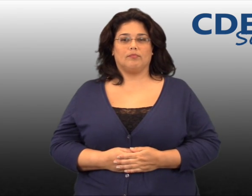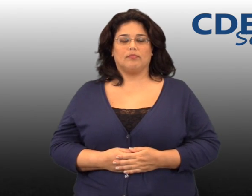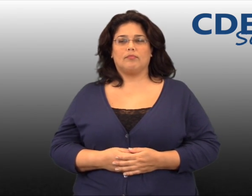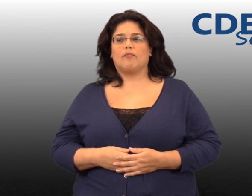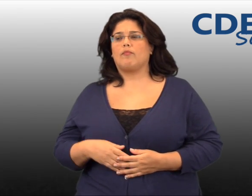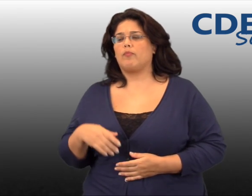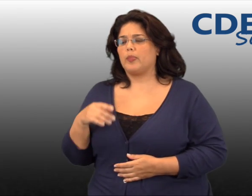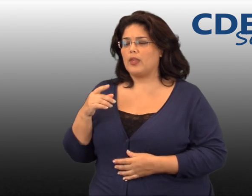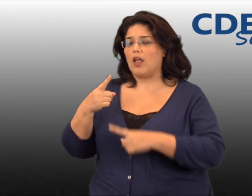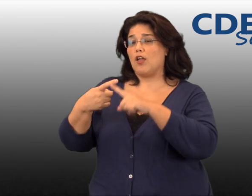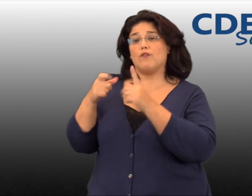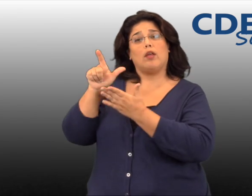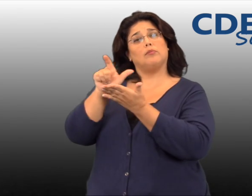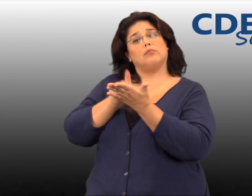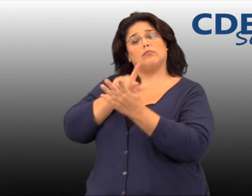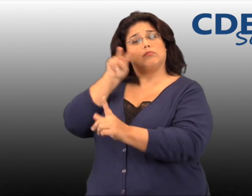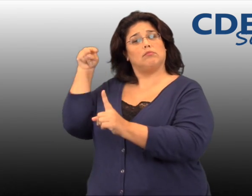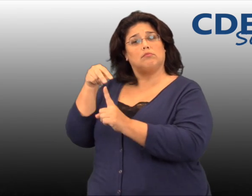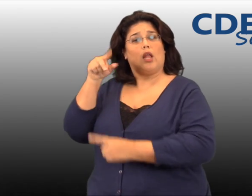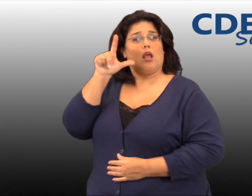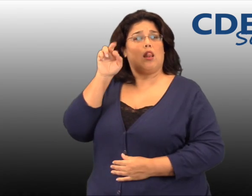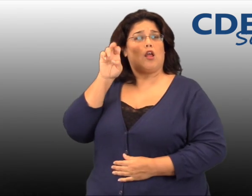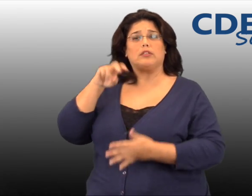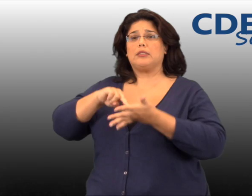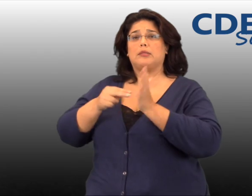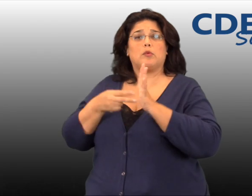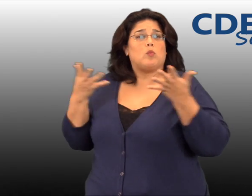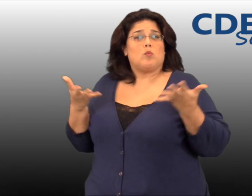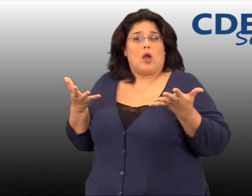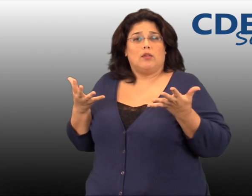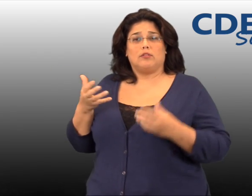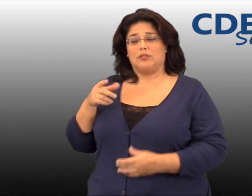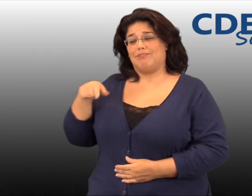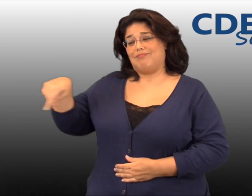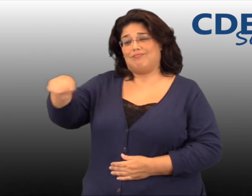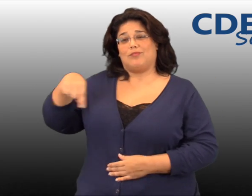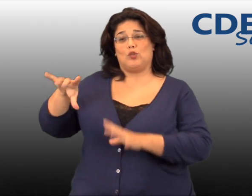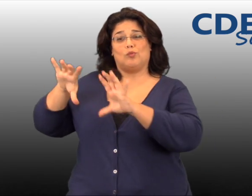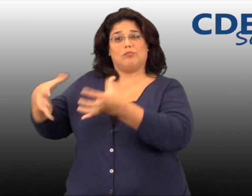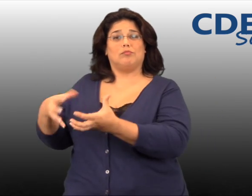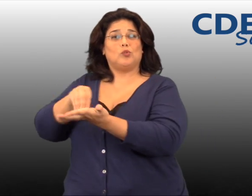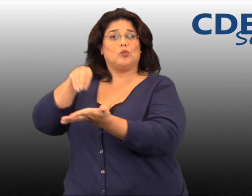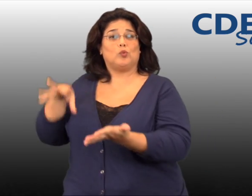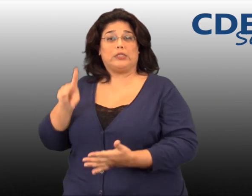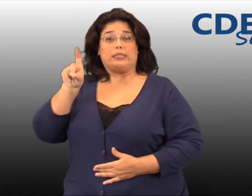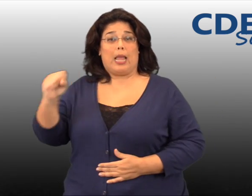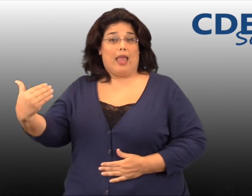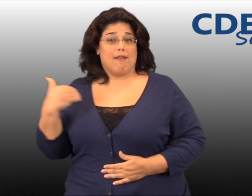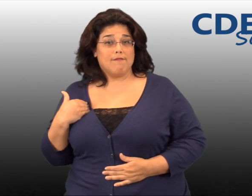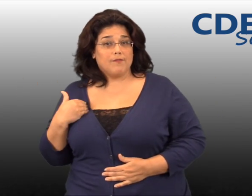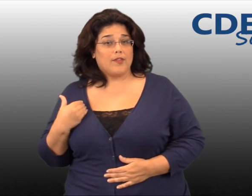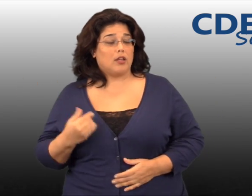children. From legal perspective, LRE means that after the IEP team considered a child’s